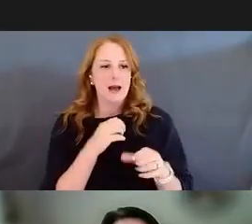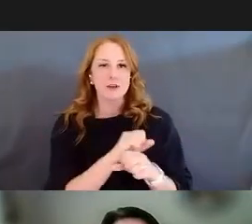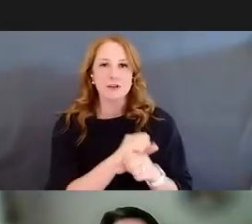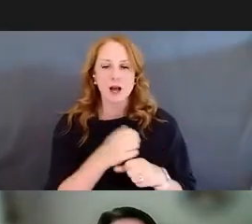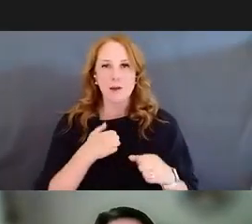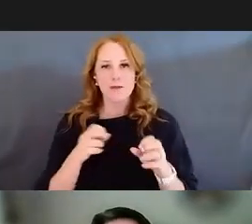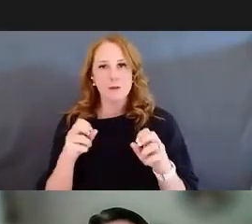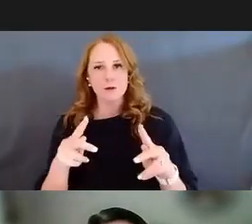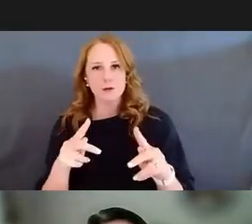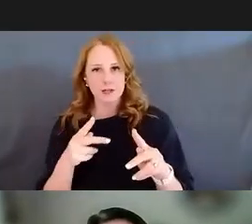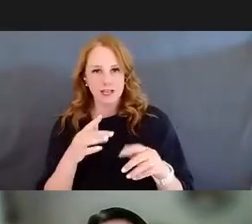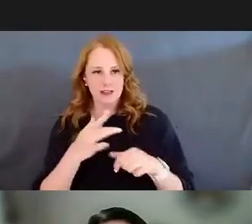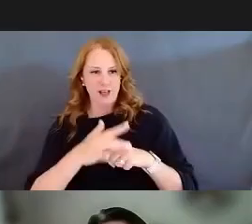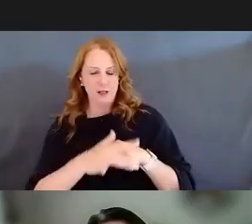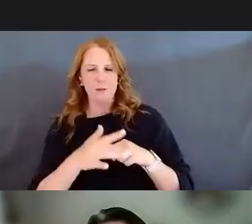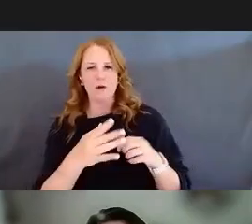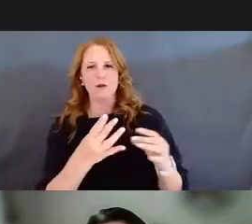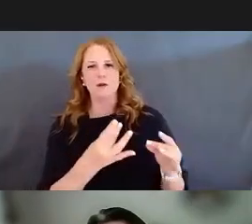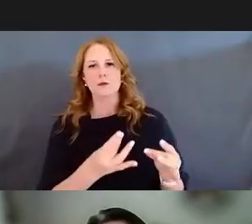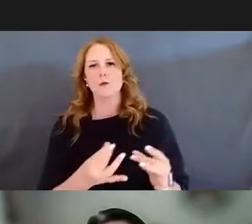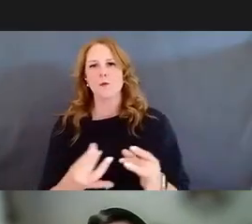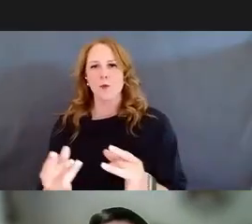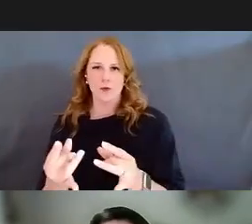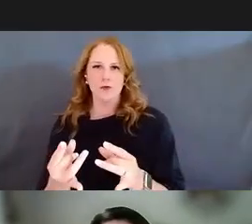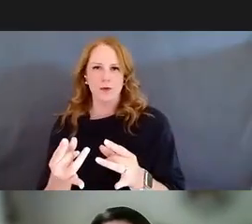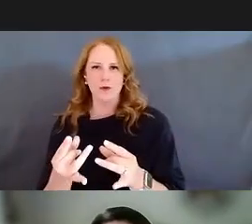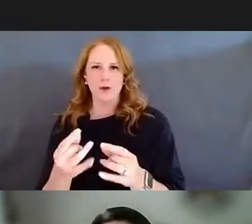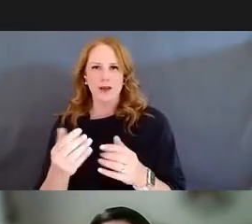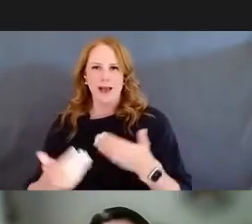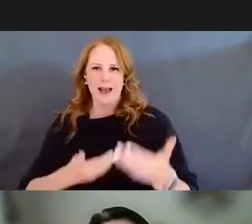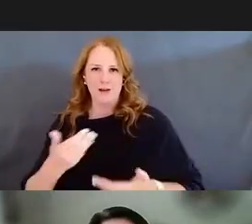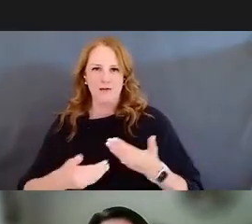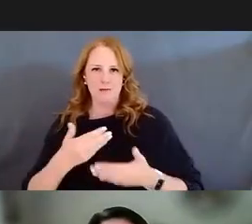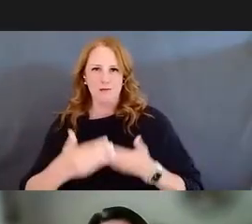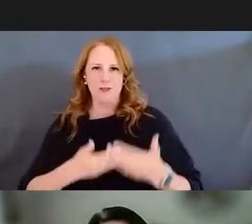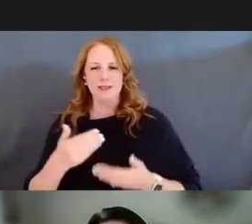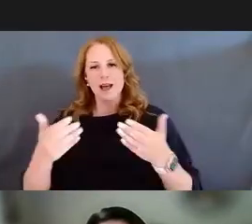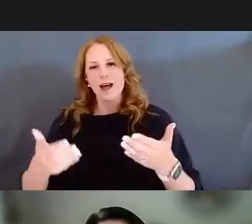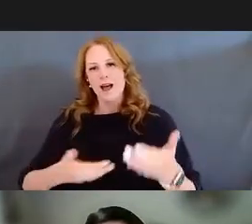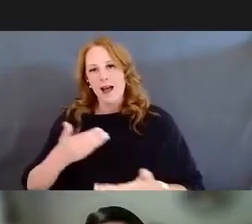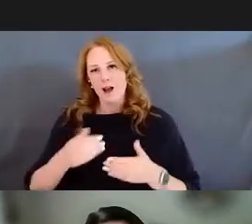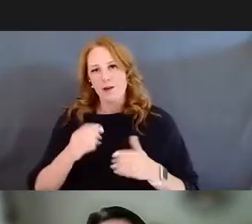that things would flow smoothly and that the hiring managers could expect that if they stepped